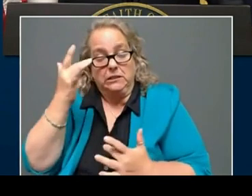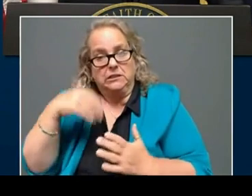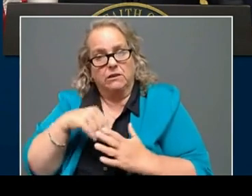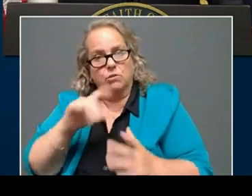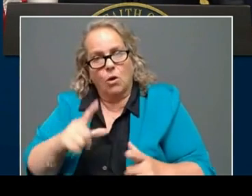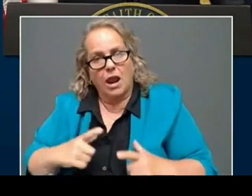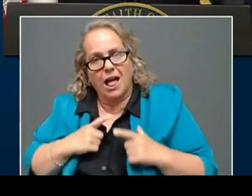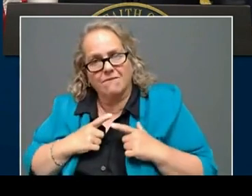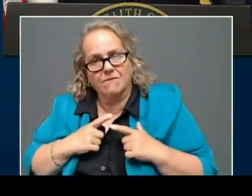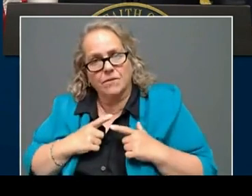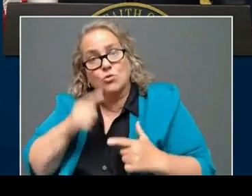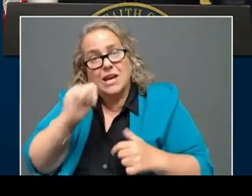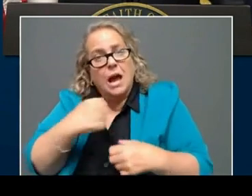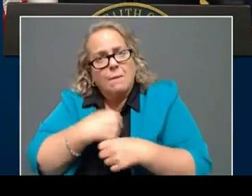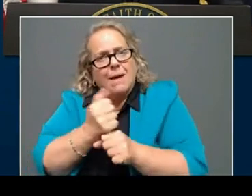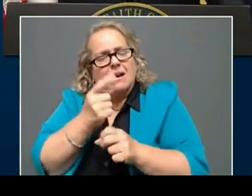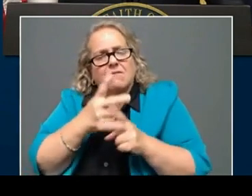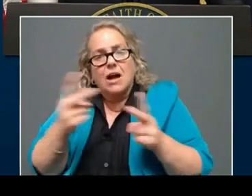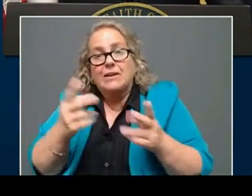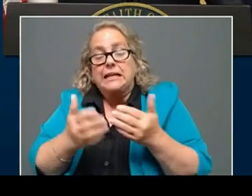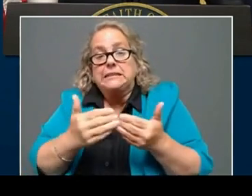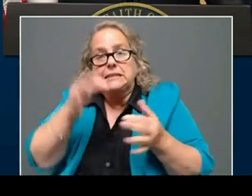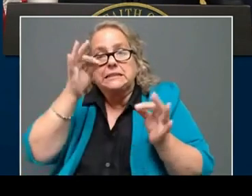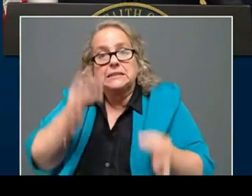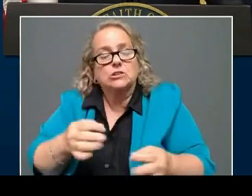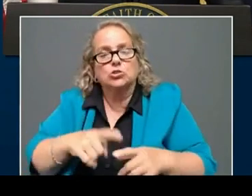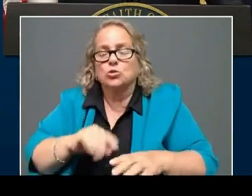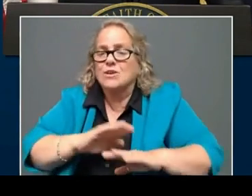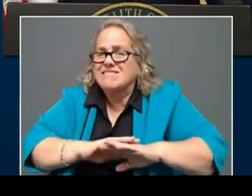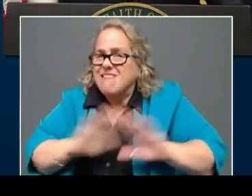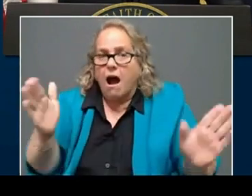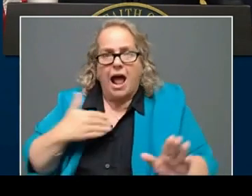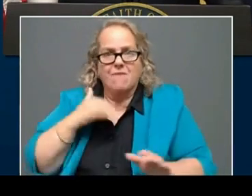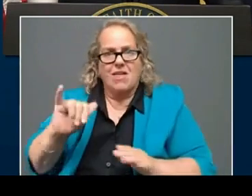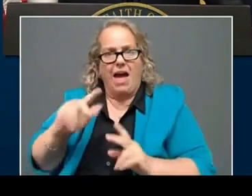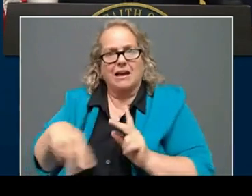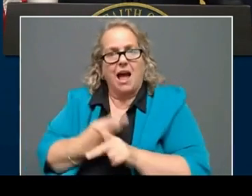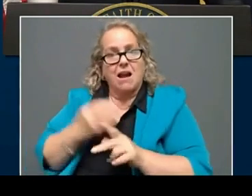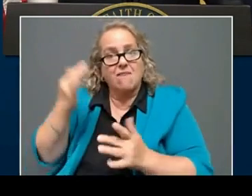a very easy decision to never have that illness. It's just about going to your